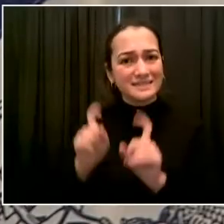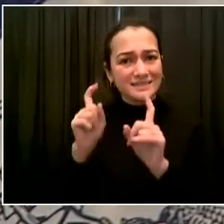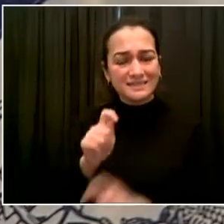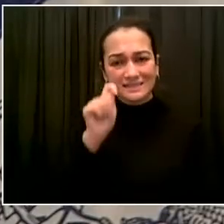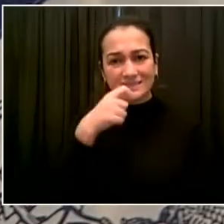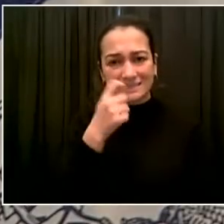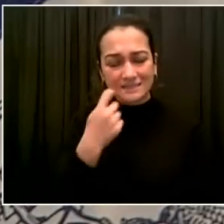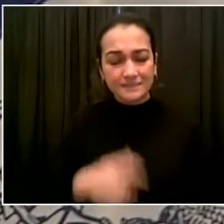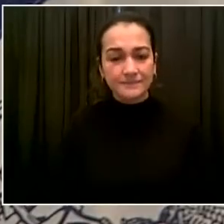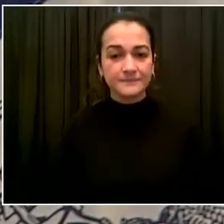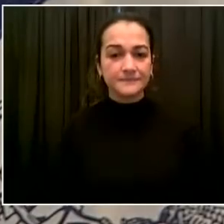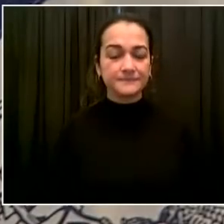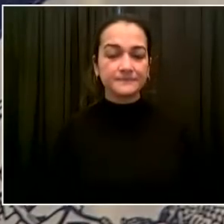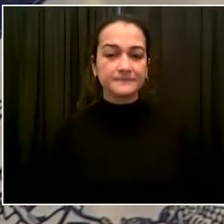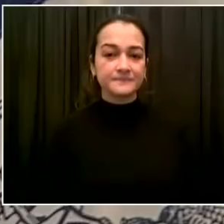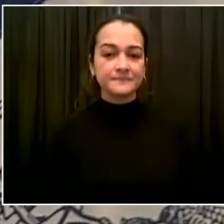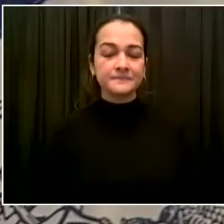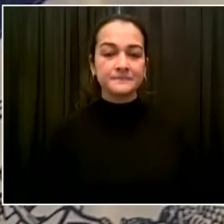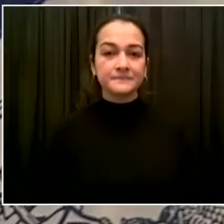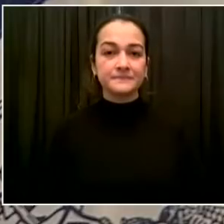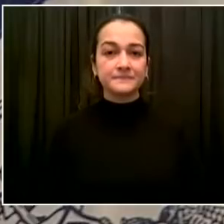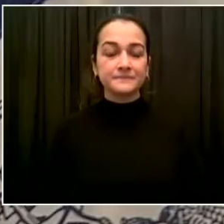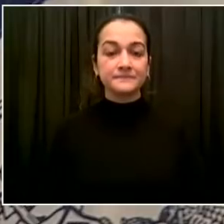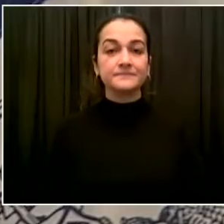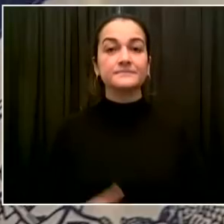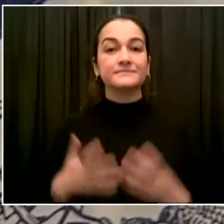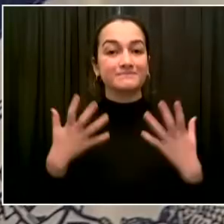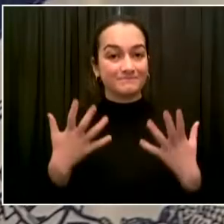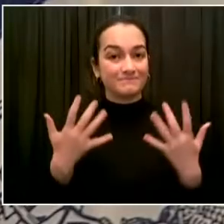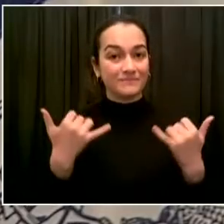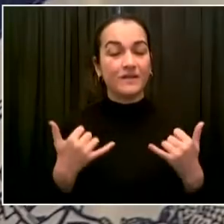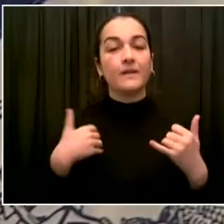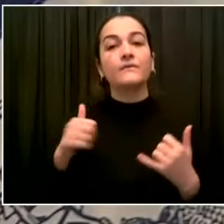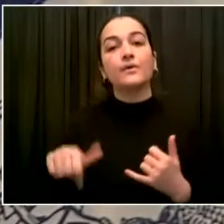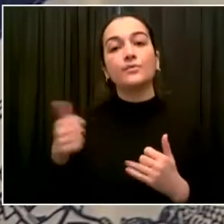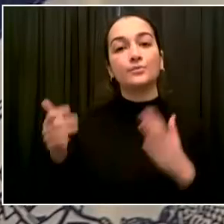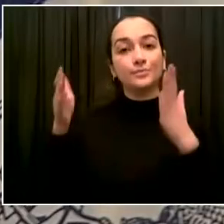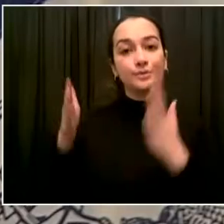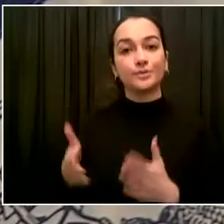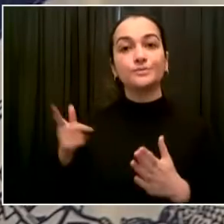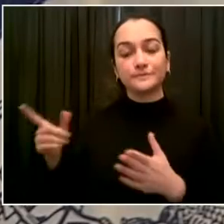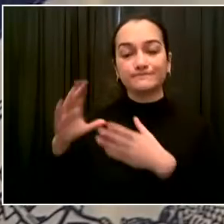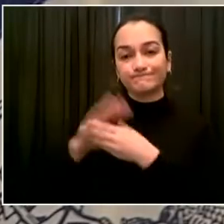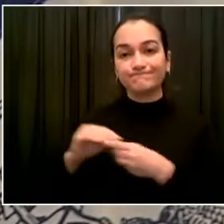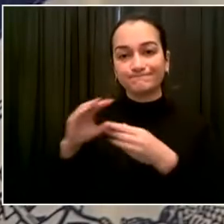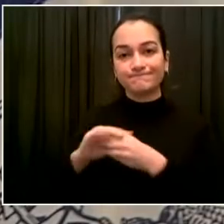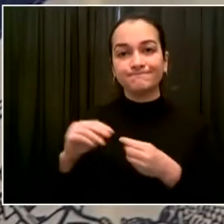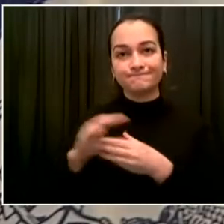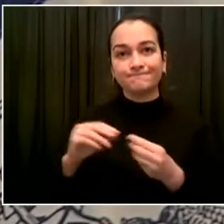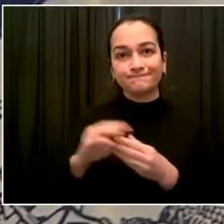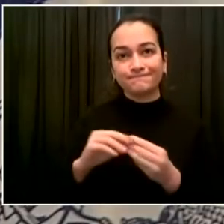WE LWIL BE THERE FOR YOU AND IF YOU TEST NEGATIVE THAN GREAT. BUT TESTING IS IMPORTANT IN TERMS OF PROTECTING OURSELVES AND